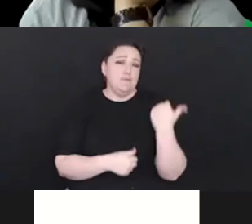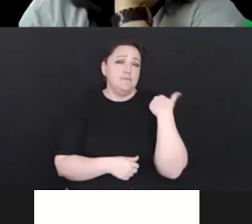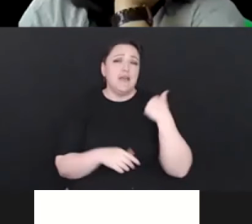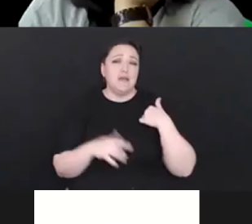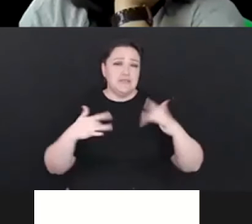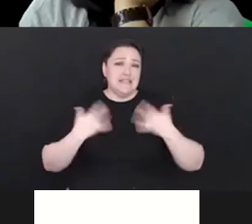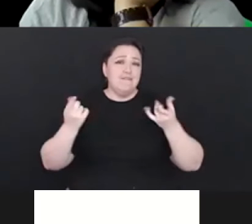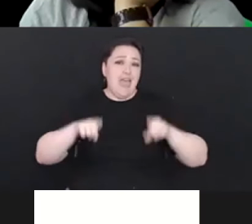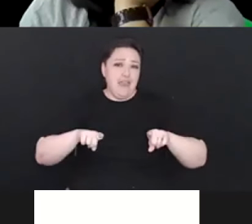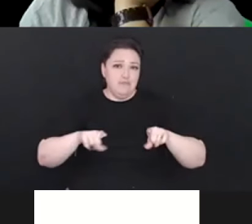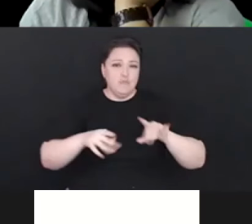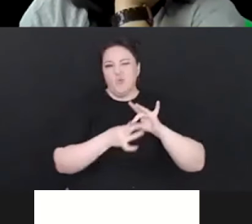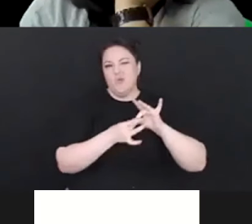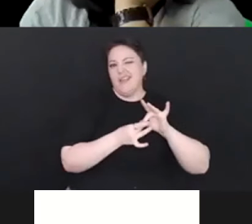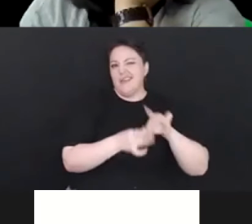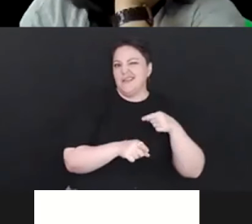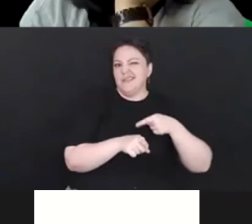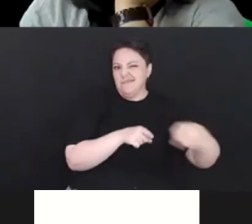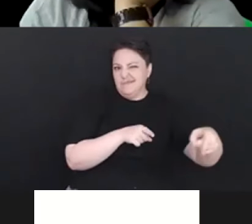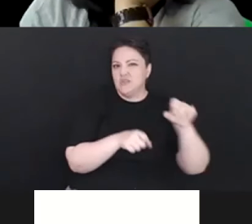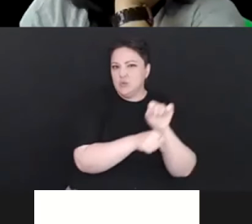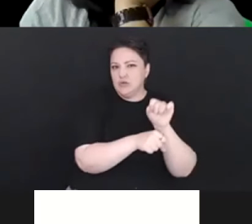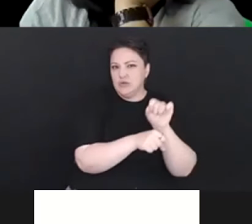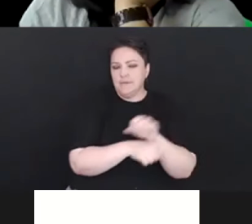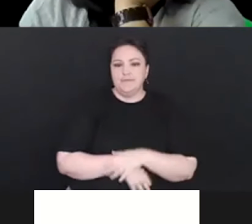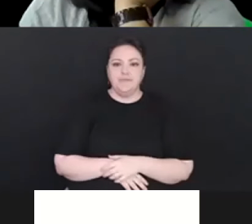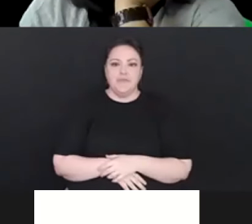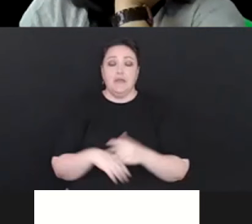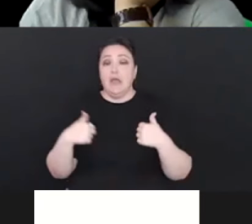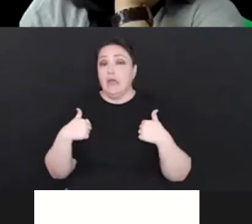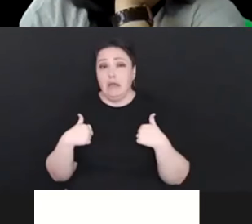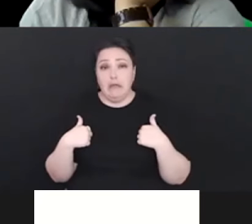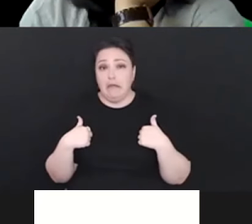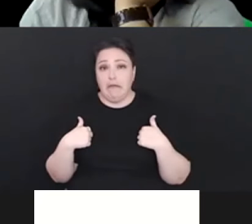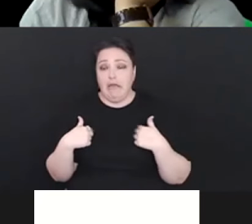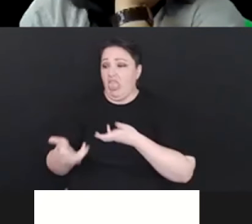to this type of work, um, and saying oh, I don't mess with independence, like, I, I think